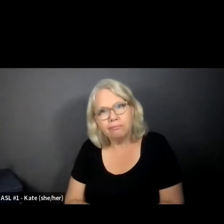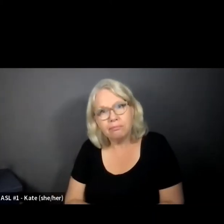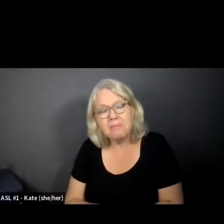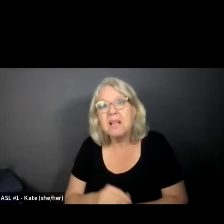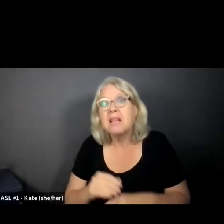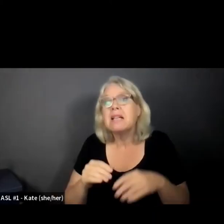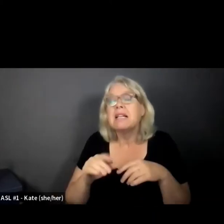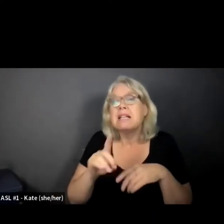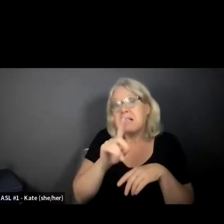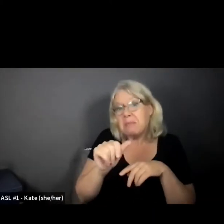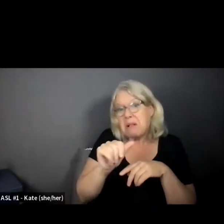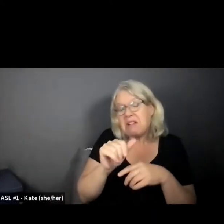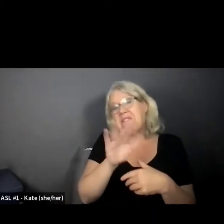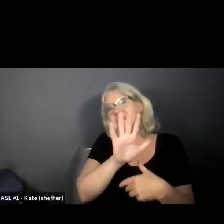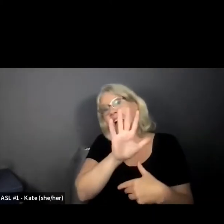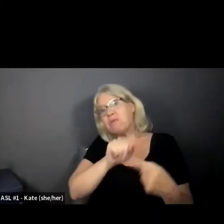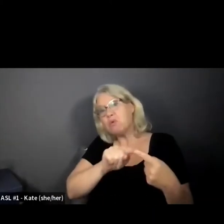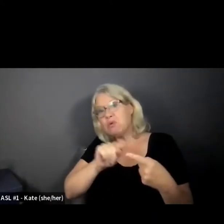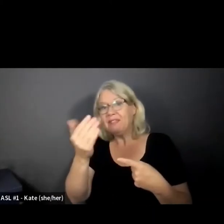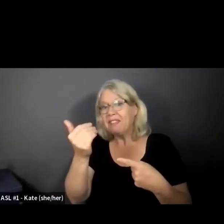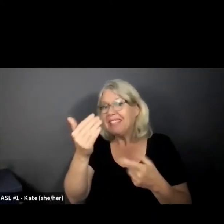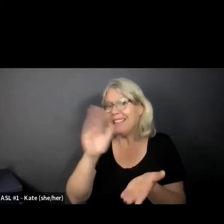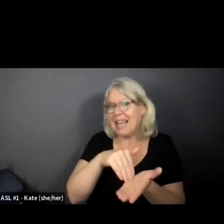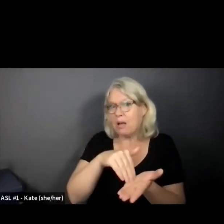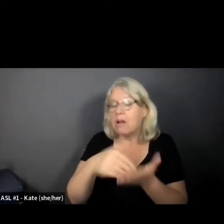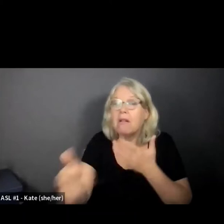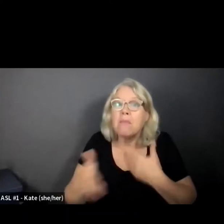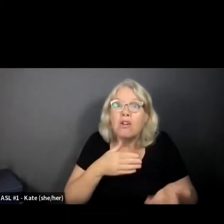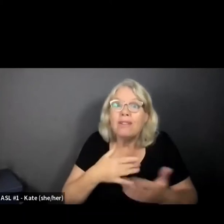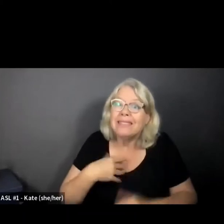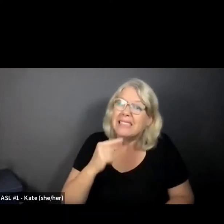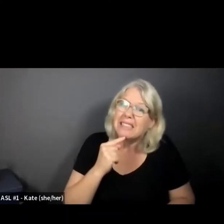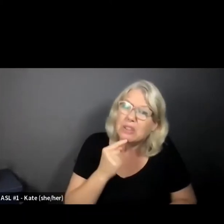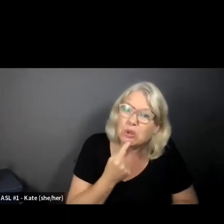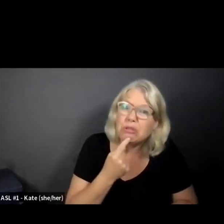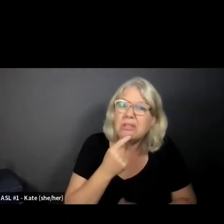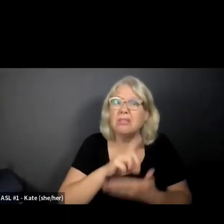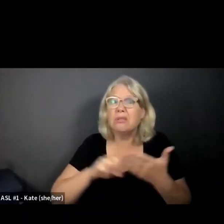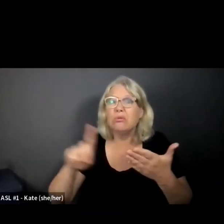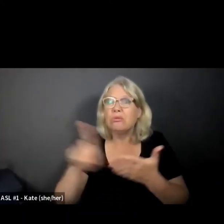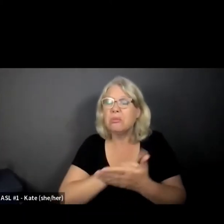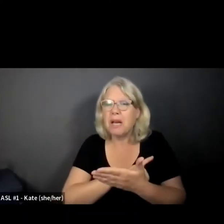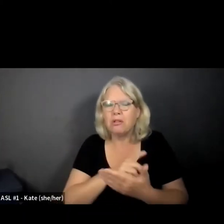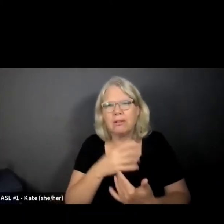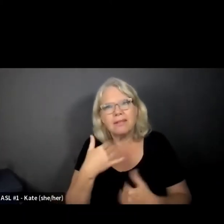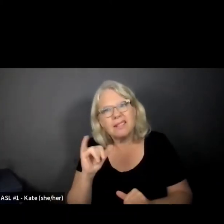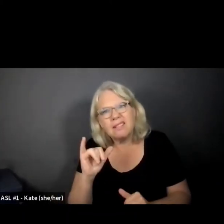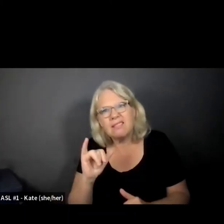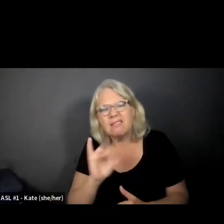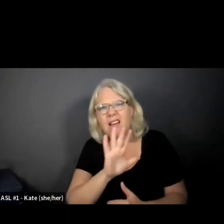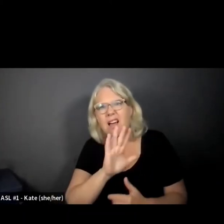AND EVEN WHEN THERE IS A FINDING OF SERIOUS VIOLATIONS, THOSE AWARDS SEEM TO MAX OUT AT